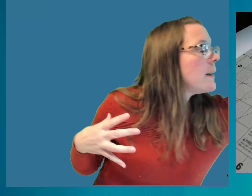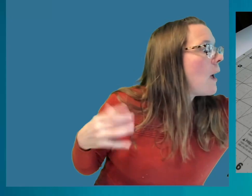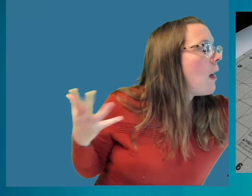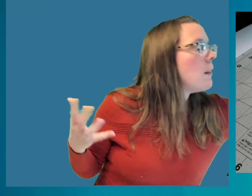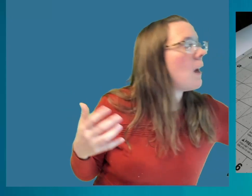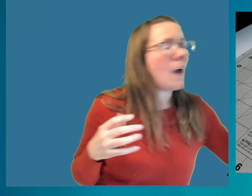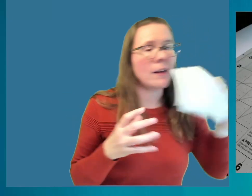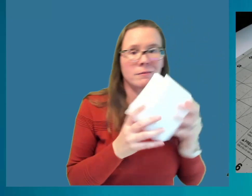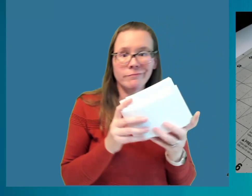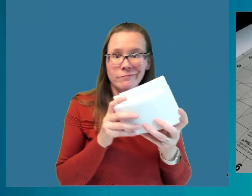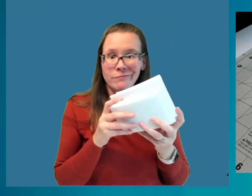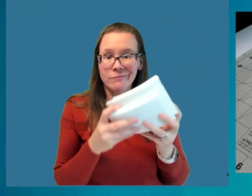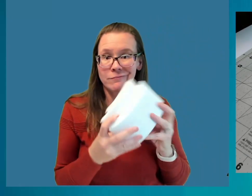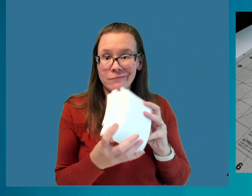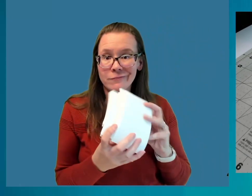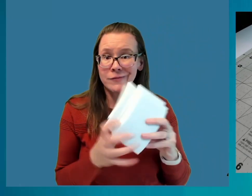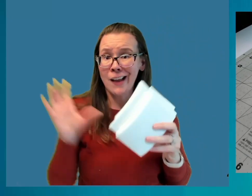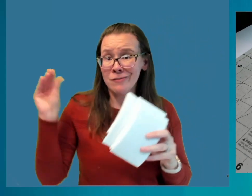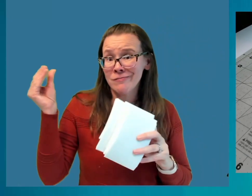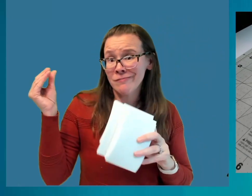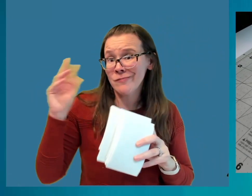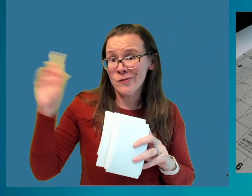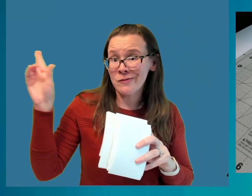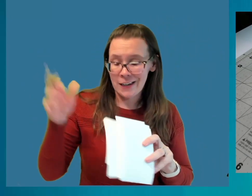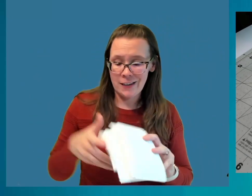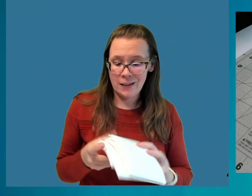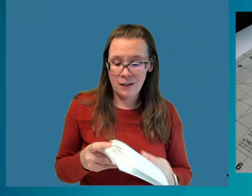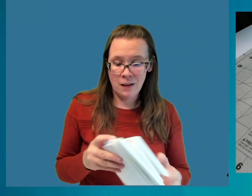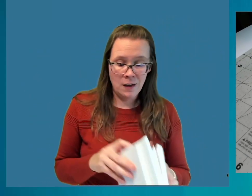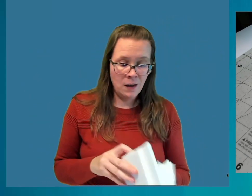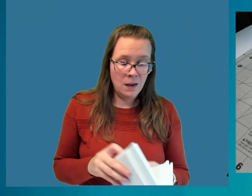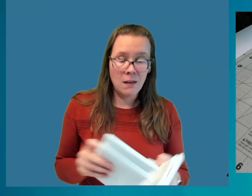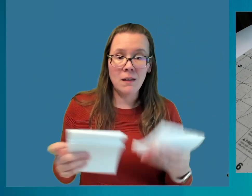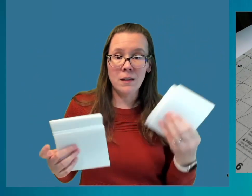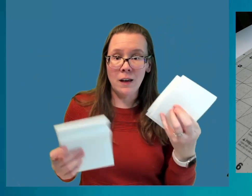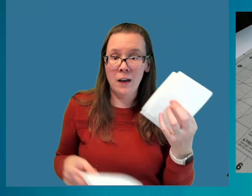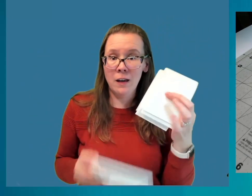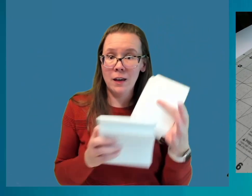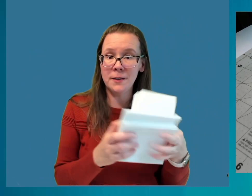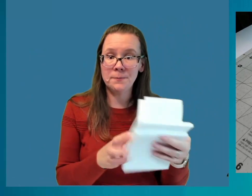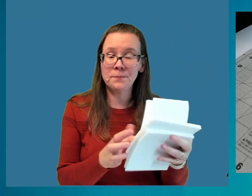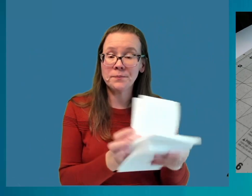uh, if you do a 6 inch cut from the edge, it ends up almost perfect with 4in postcards.